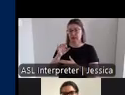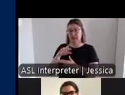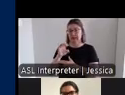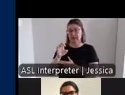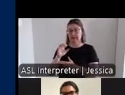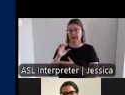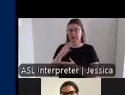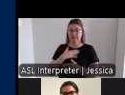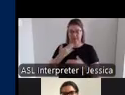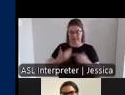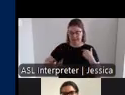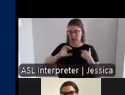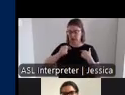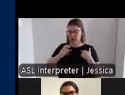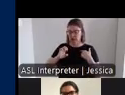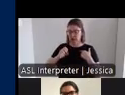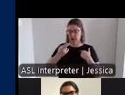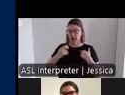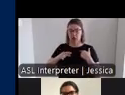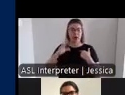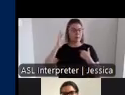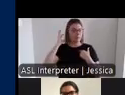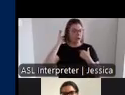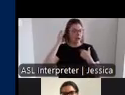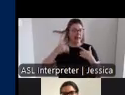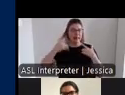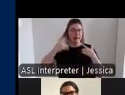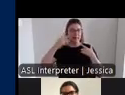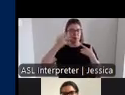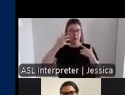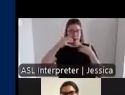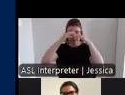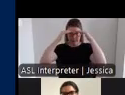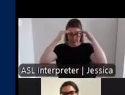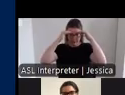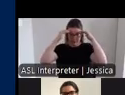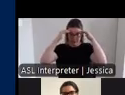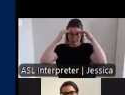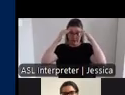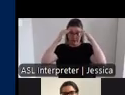I have light brown hair with bangs, a fair complexion, red lipstick, and I am wearing